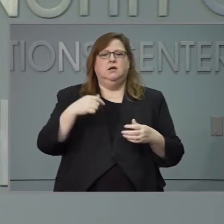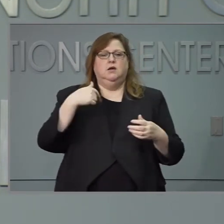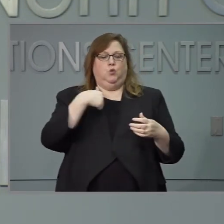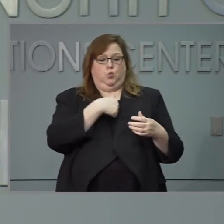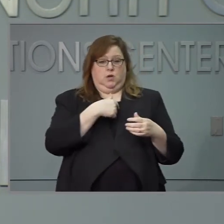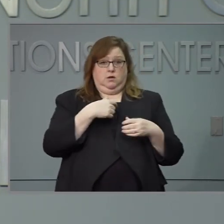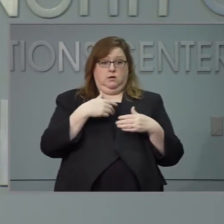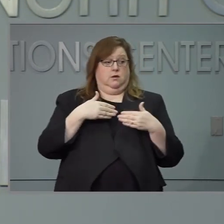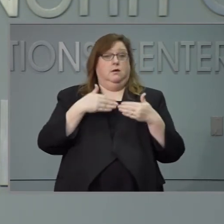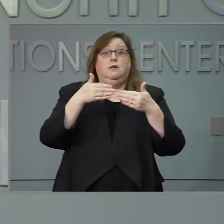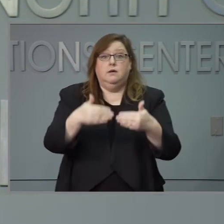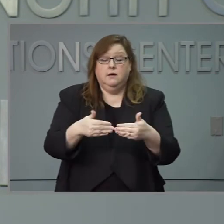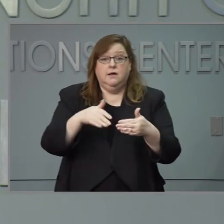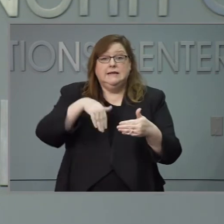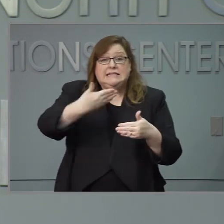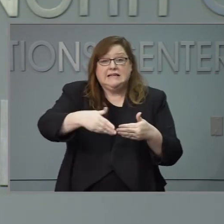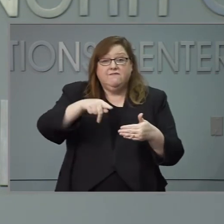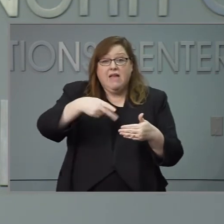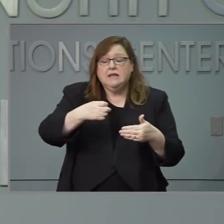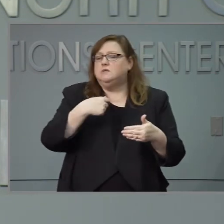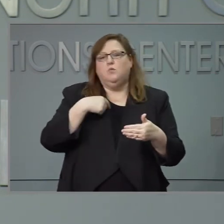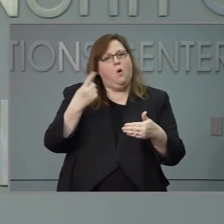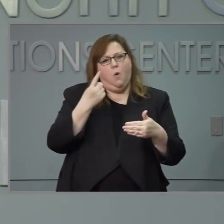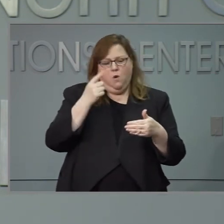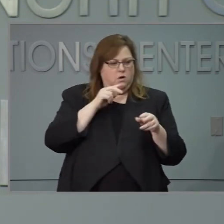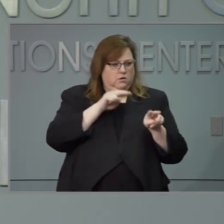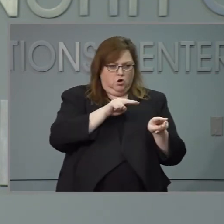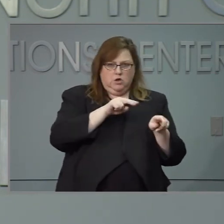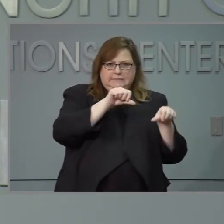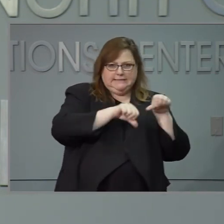MAESTROS, SE HA HECHO SIETE AÑOS CONSECUTIVOS, EL GOBERNADOR